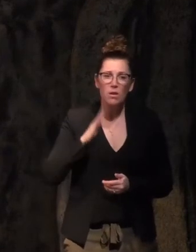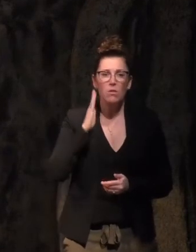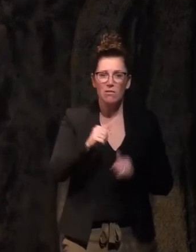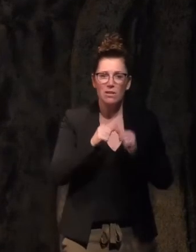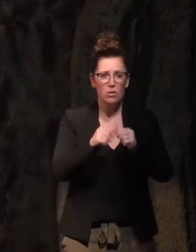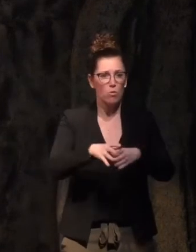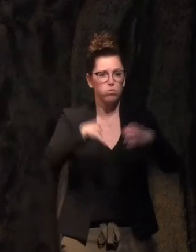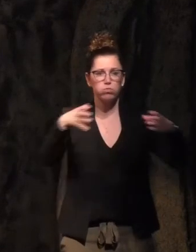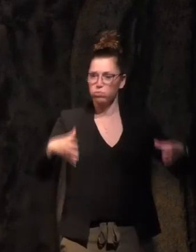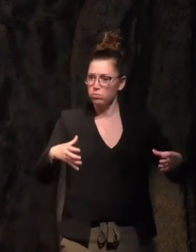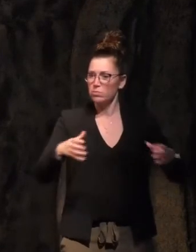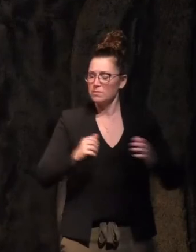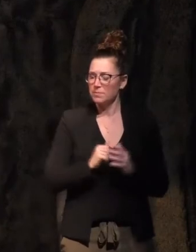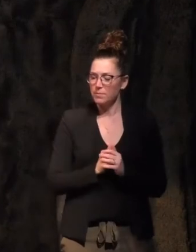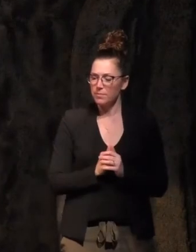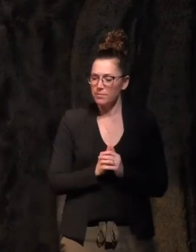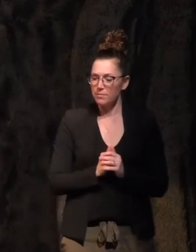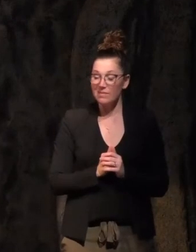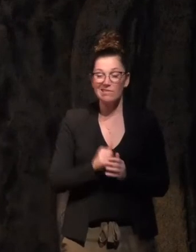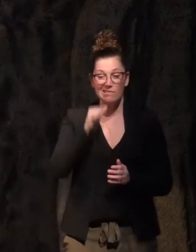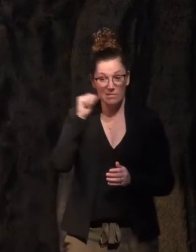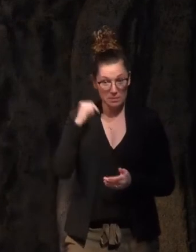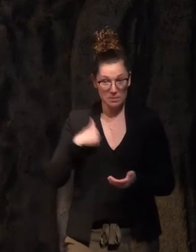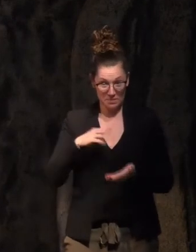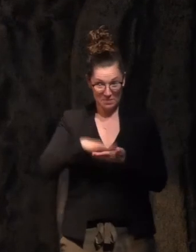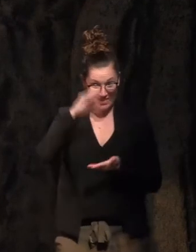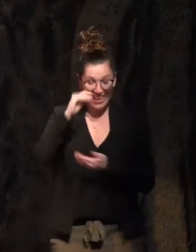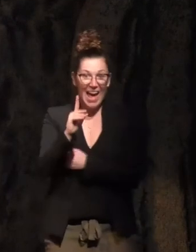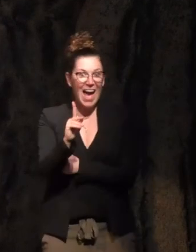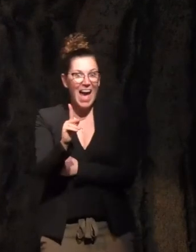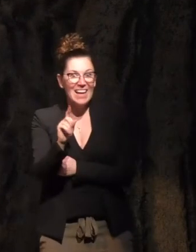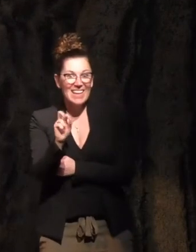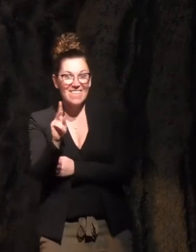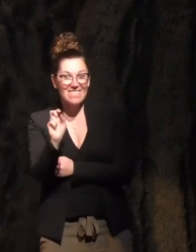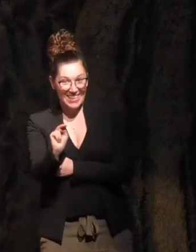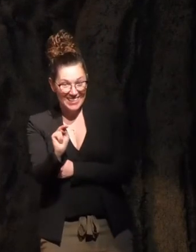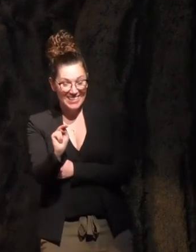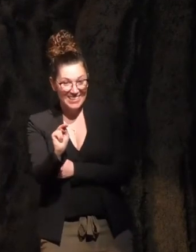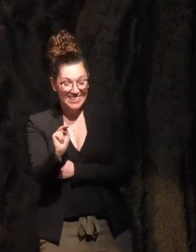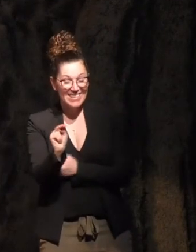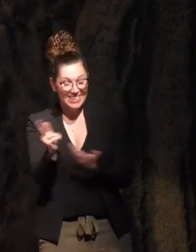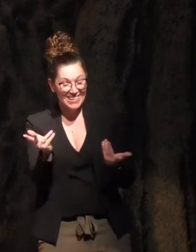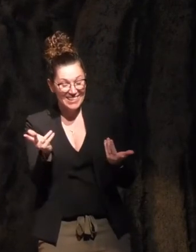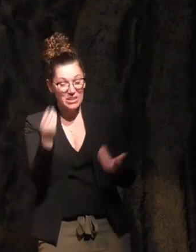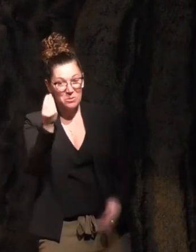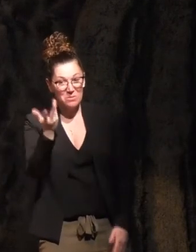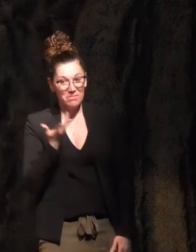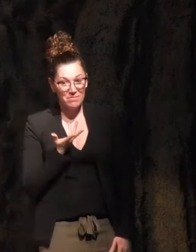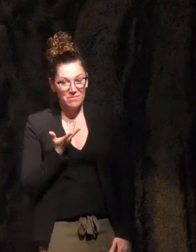we might be able to take is something I just heard about yesterday. Kevin Loring, there he is again, told me that one of the few areas